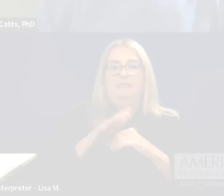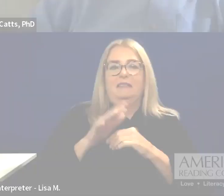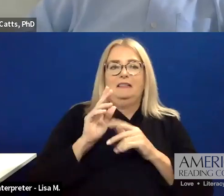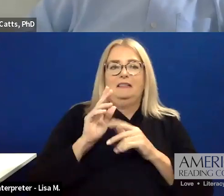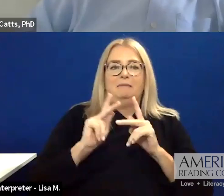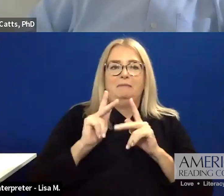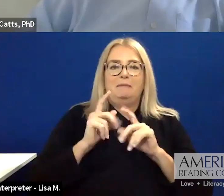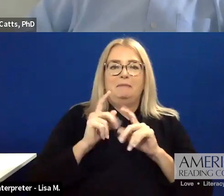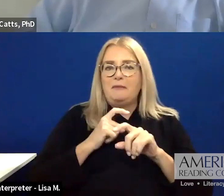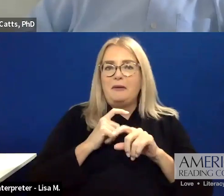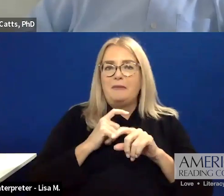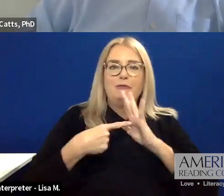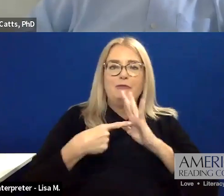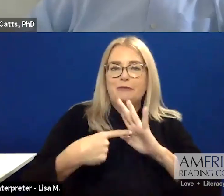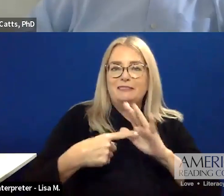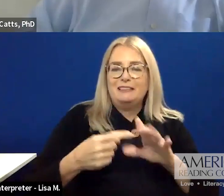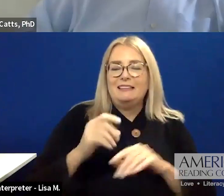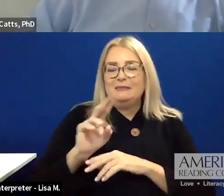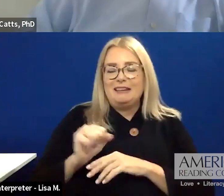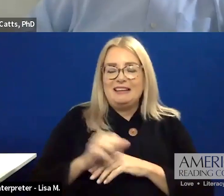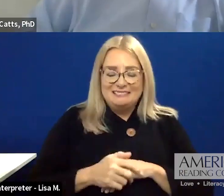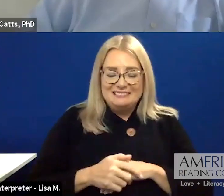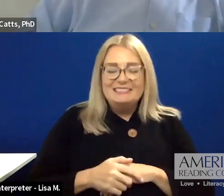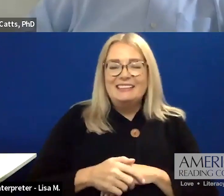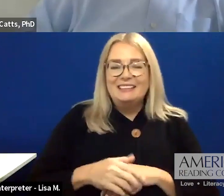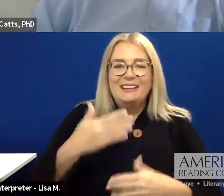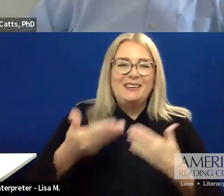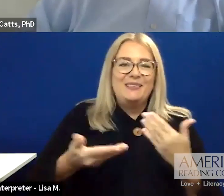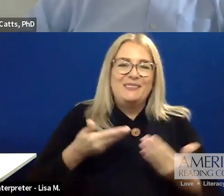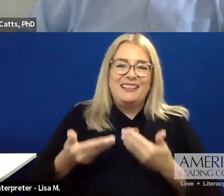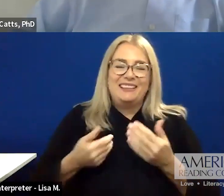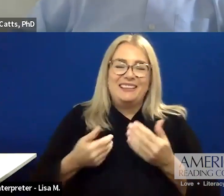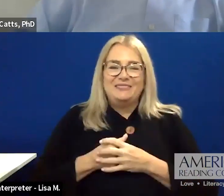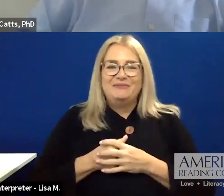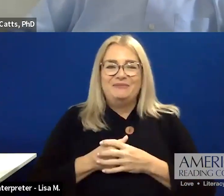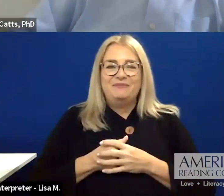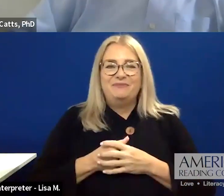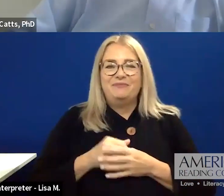Welcome to today's webinar: Rethinking Comprehension